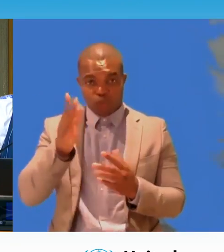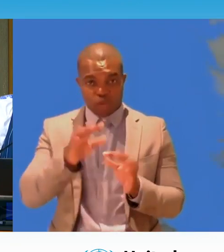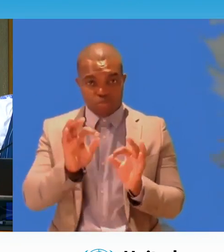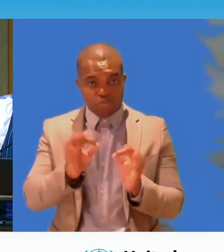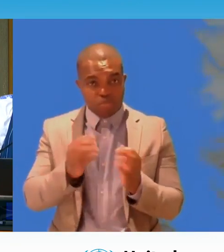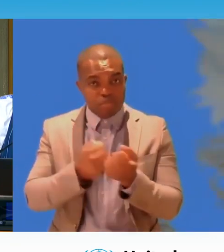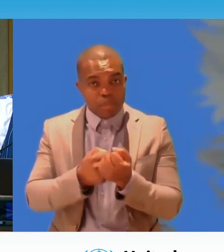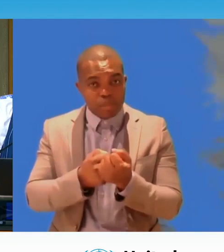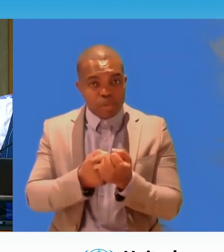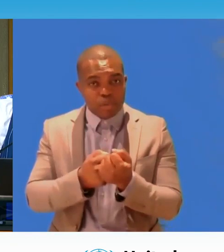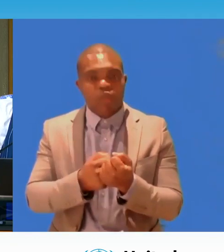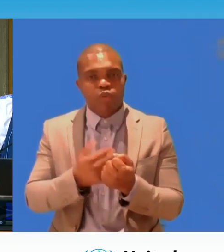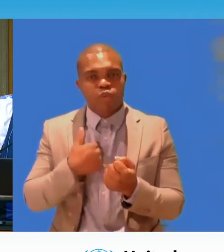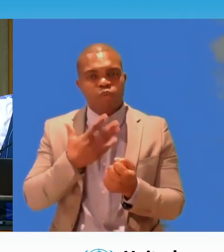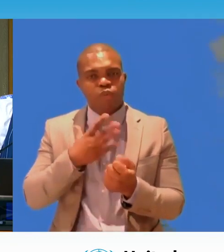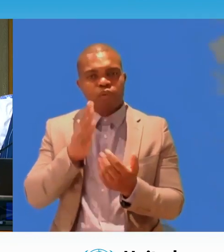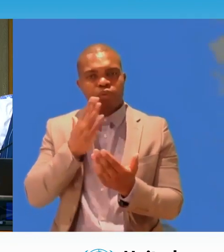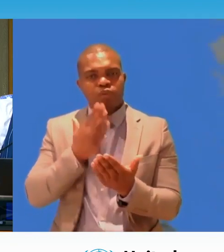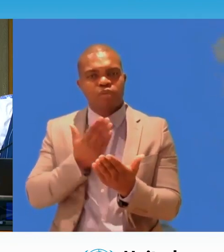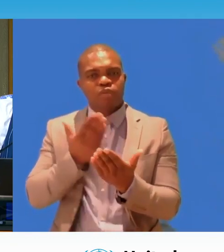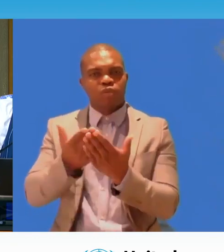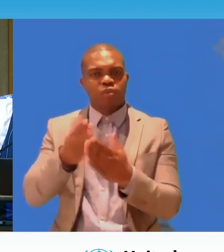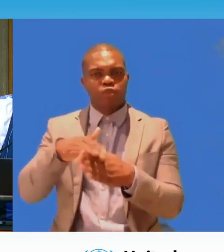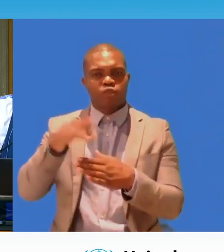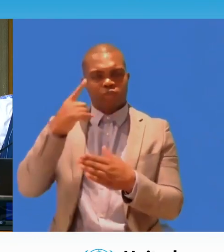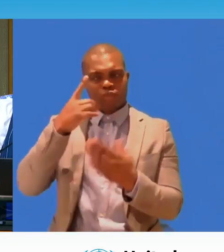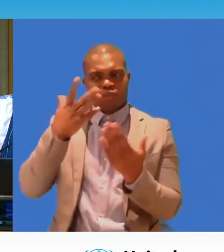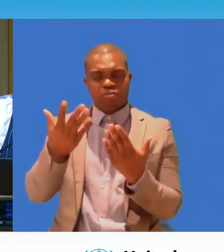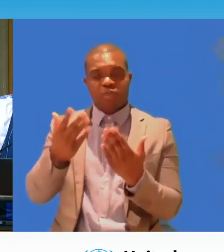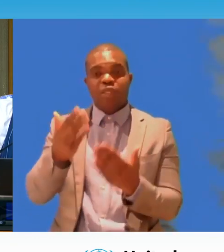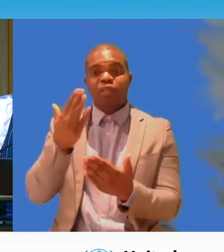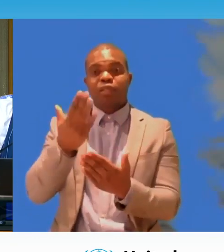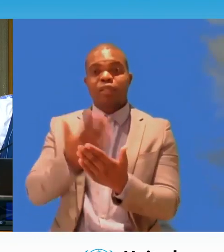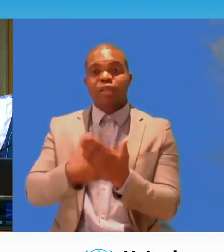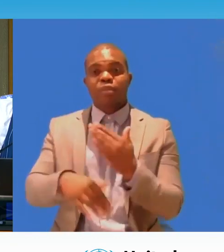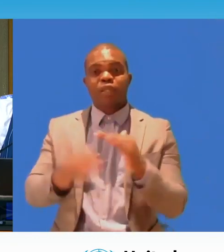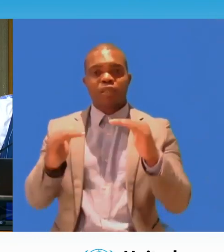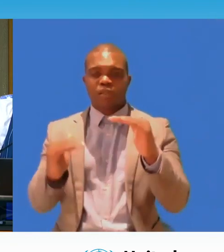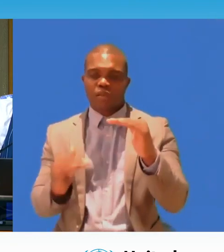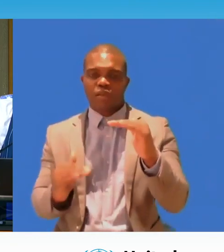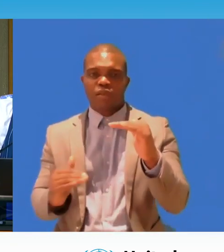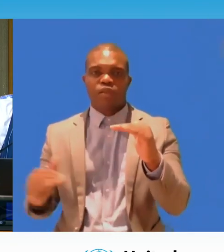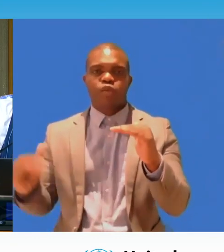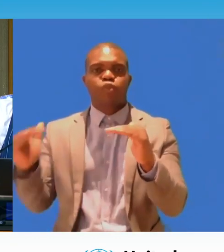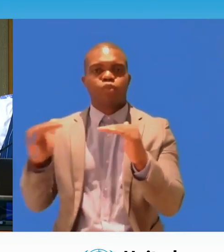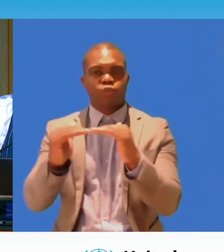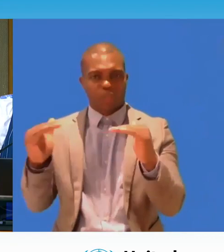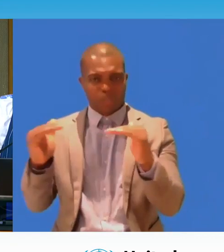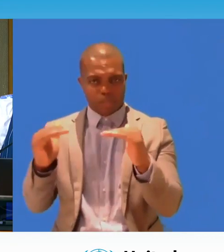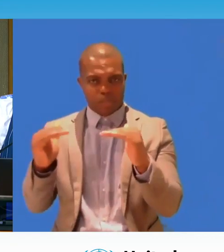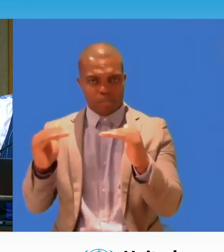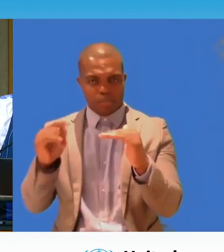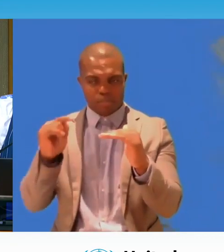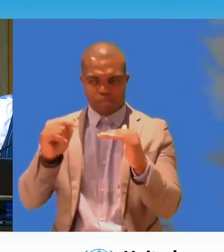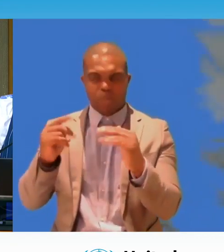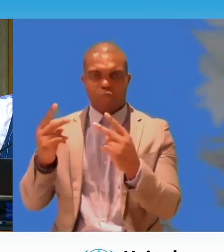inclusion yes inclusion will get our seat at the table but it's Equity that will transform the